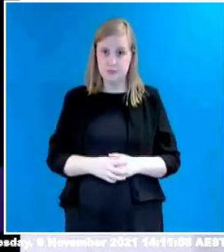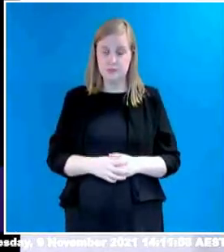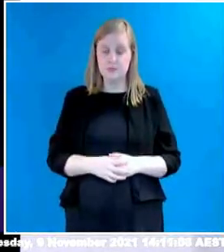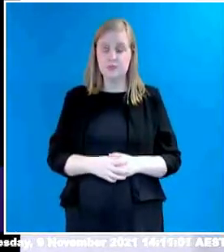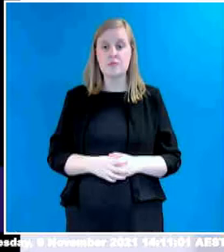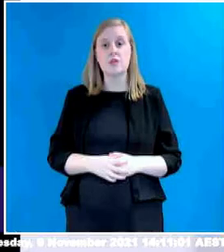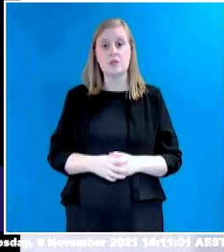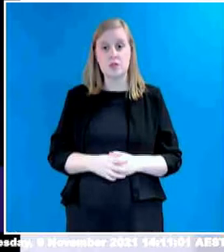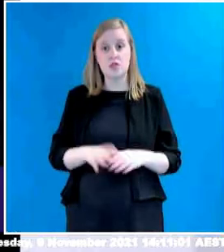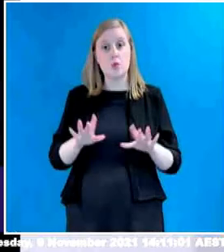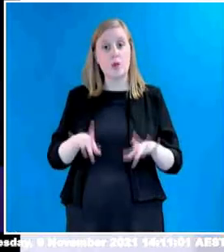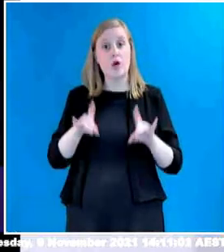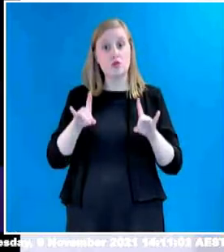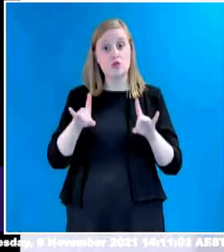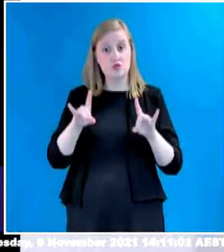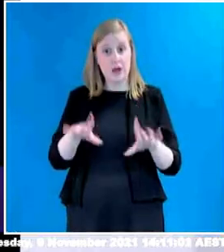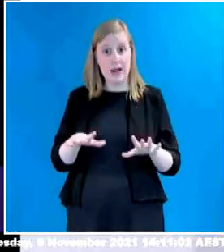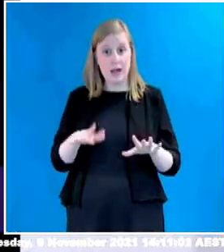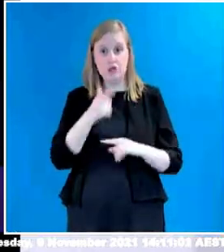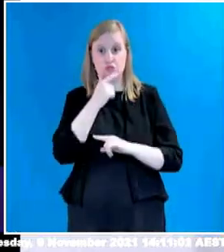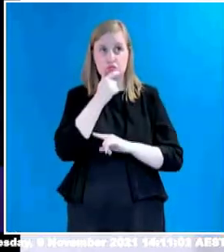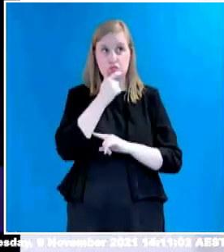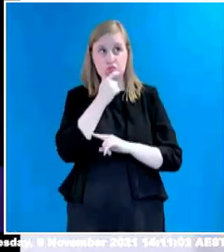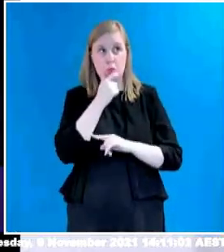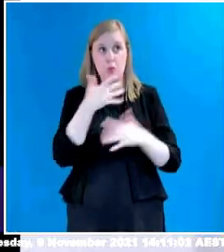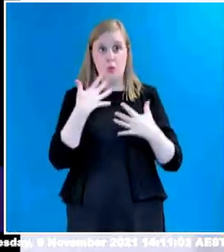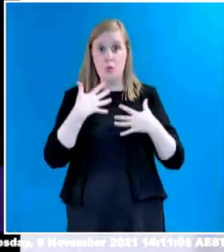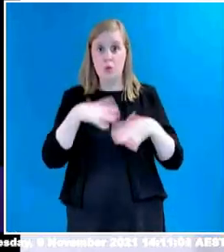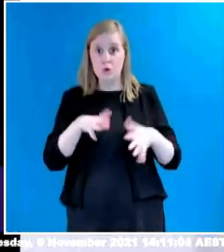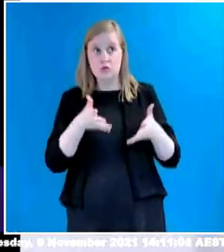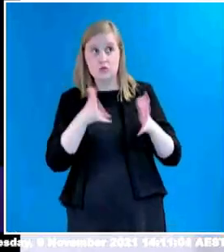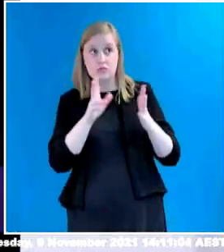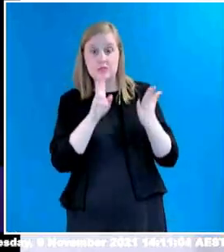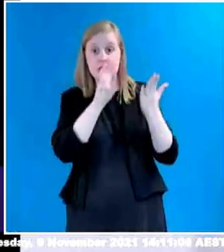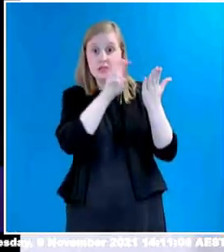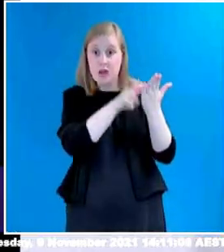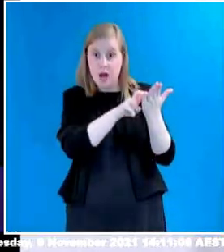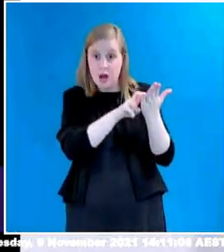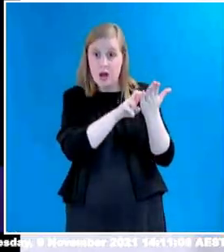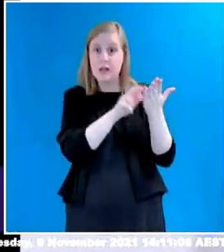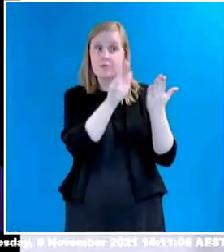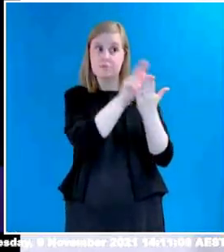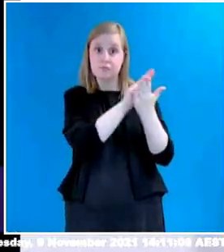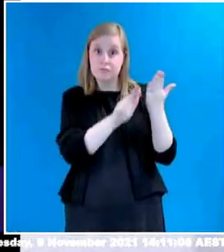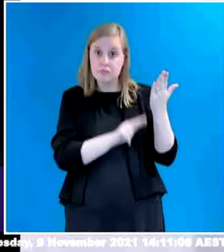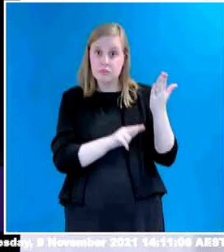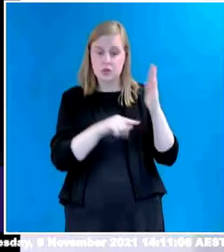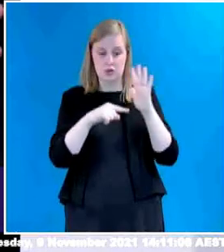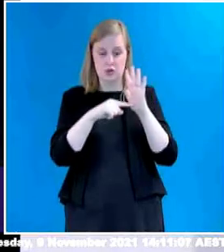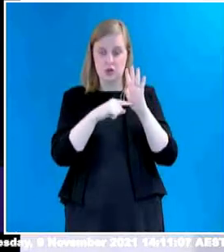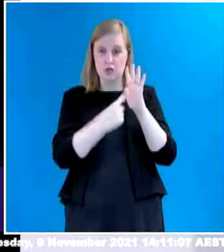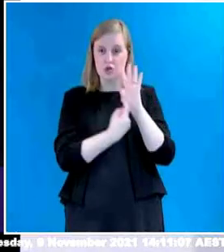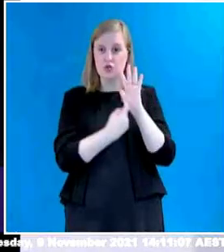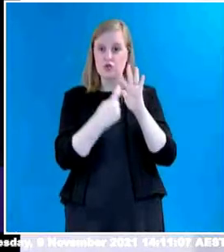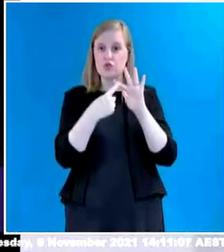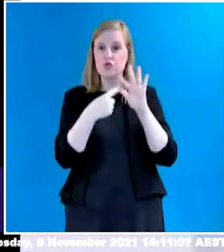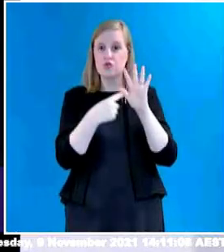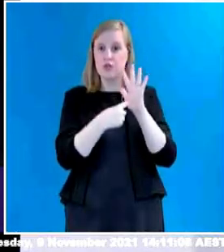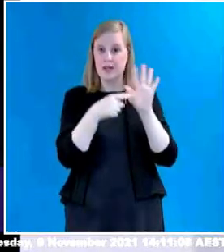legal obligations --- and lets for present purposes focus on treaties, I'm not talking about other international instruments